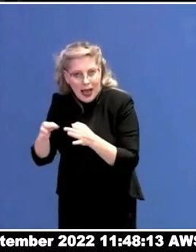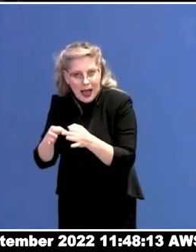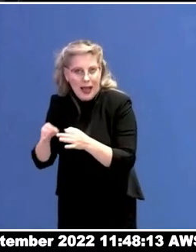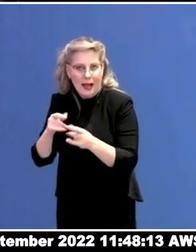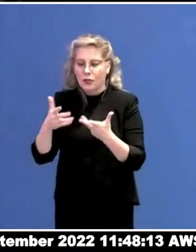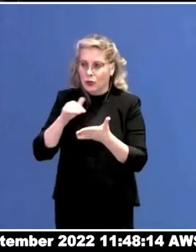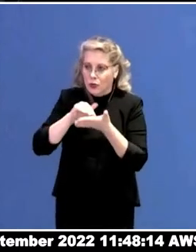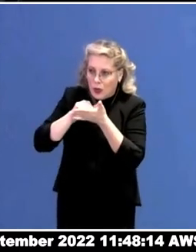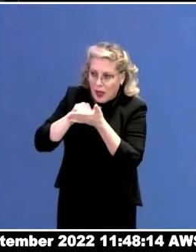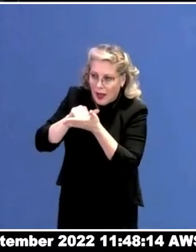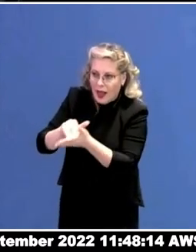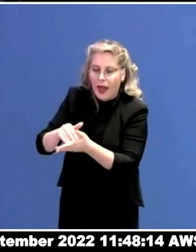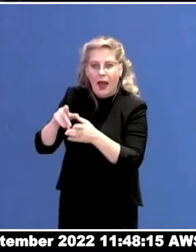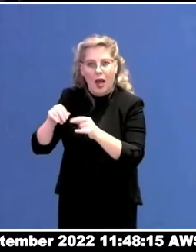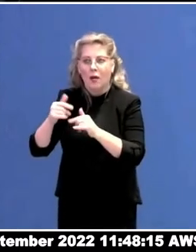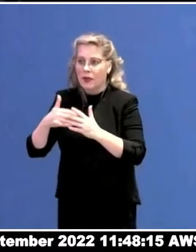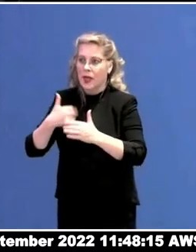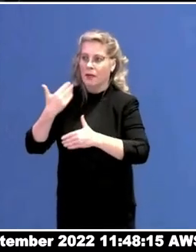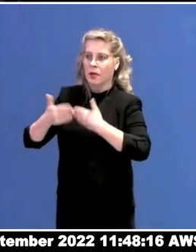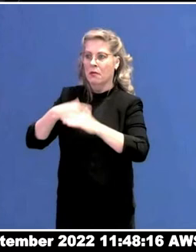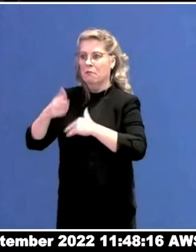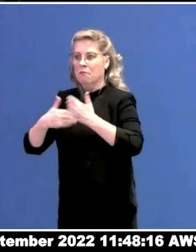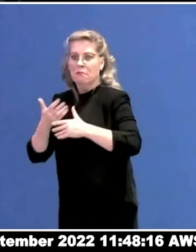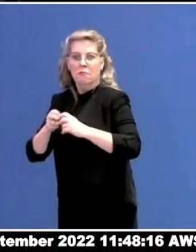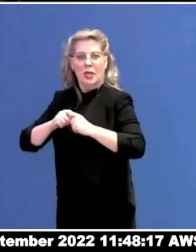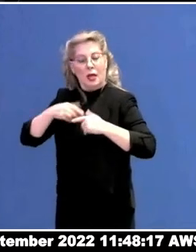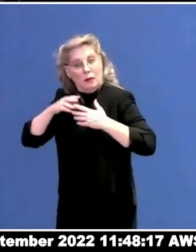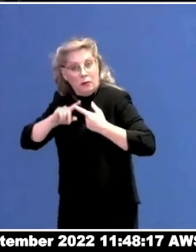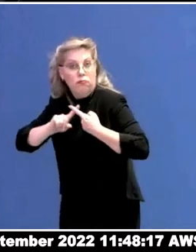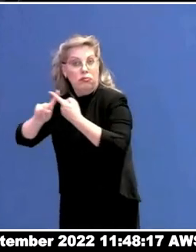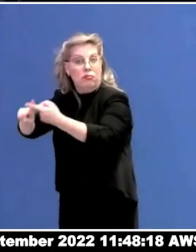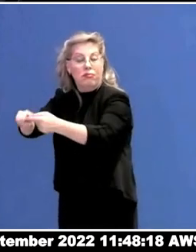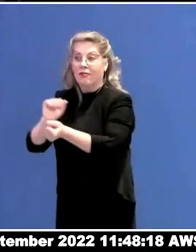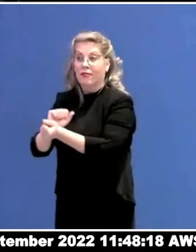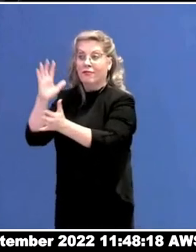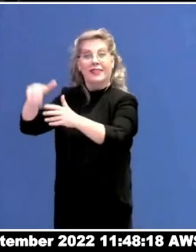gentlemen in the prison. They were getting out and not returning, and those ones were going into full-time